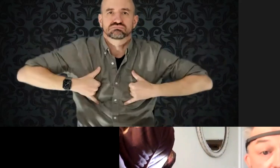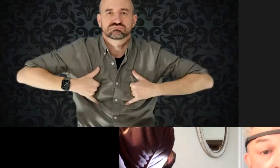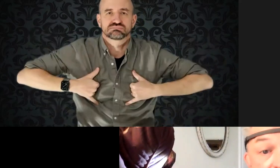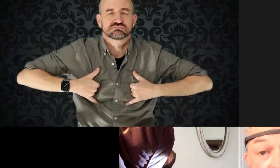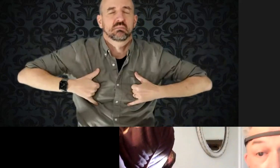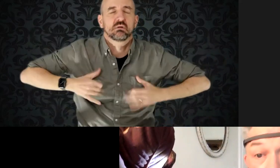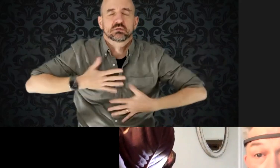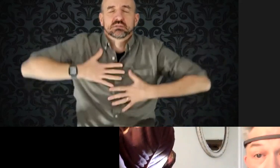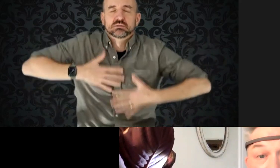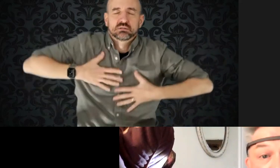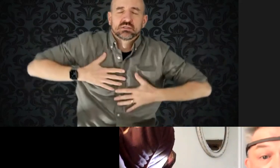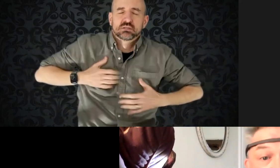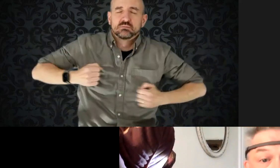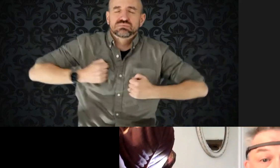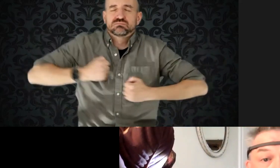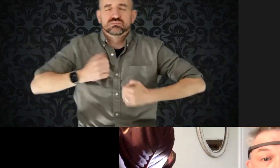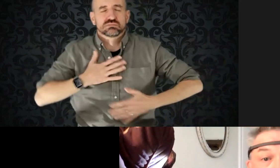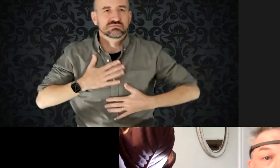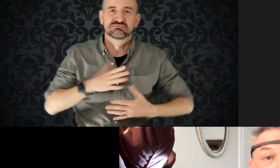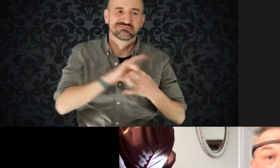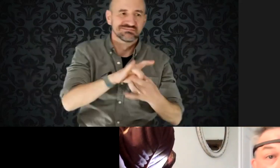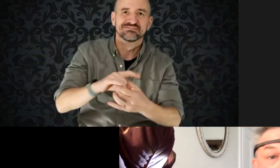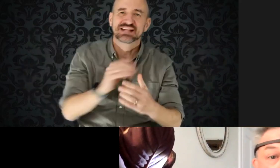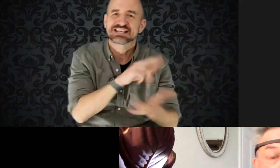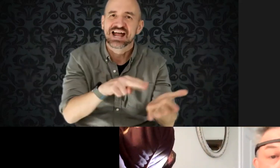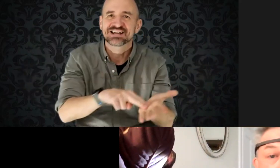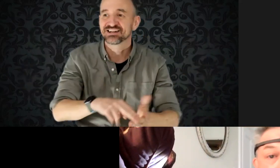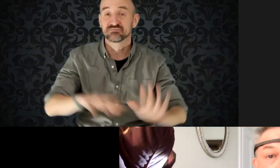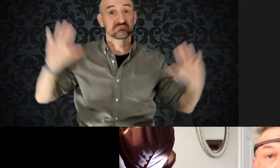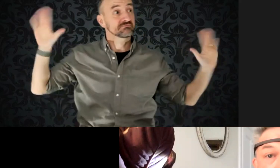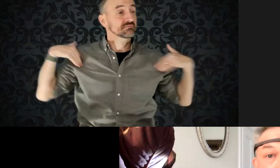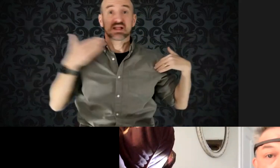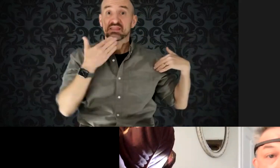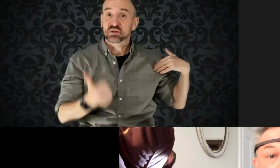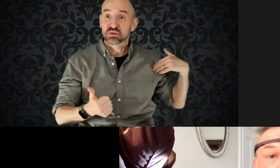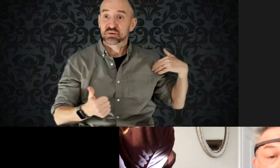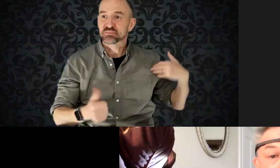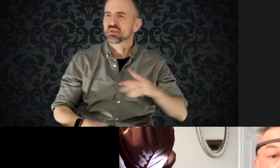have three or four different devices here to allow this to happen. At the moment we are